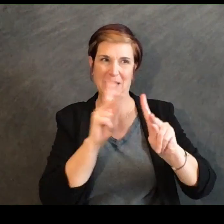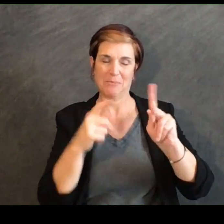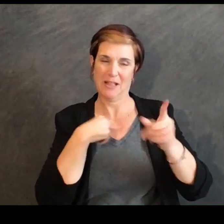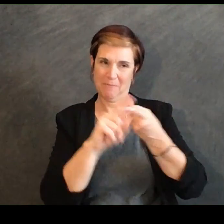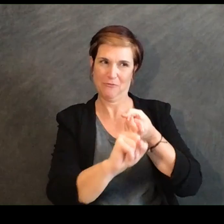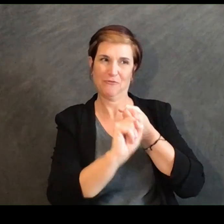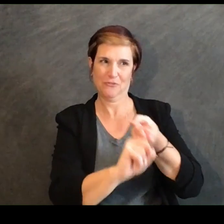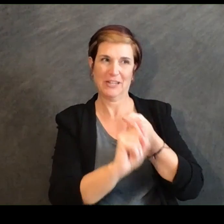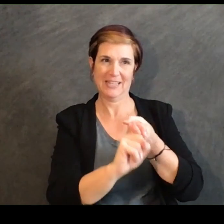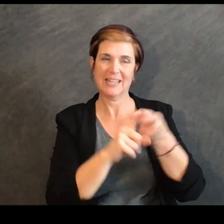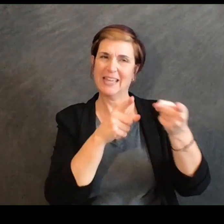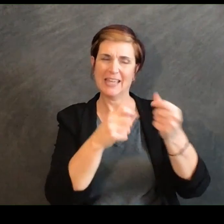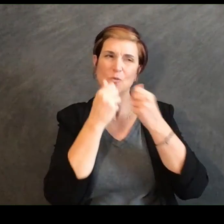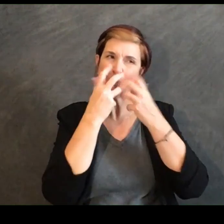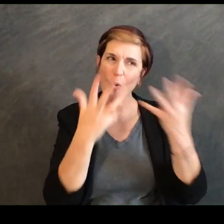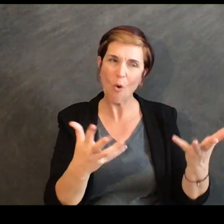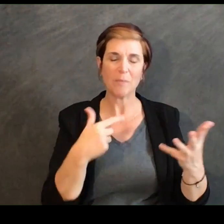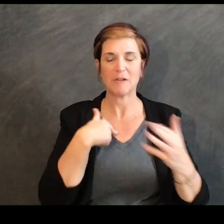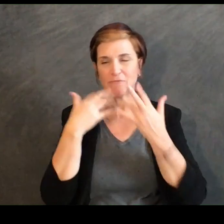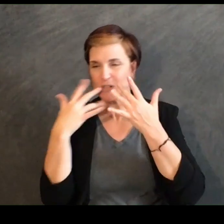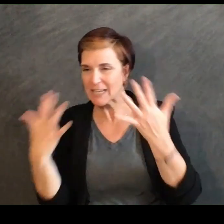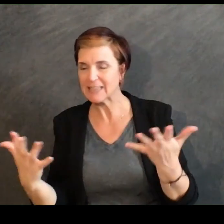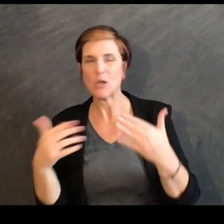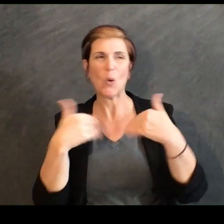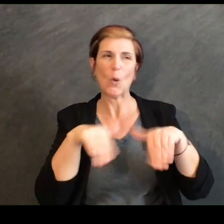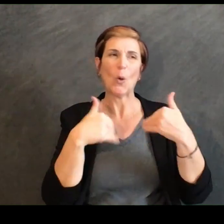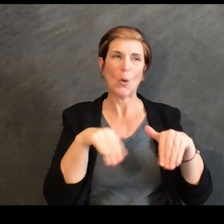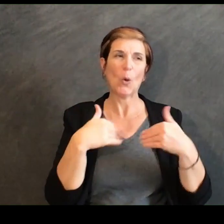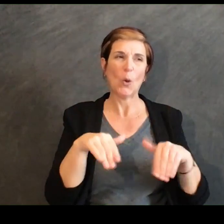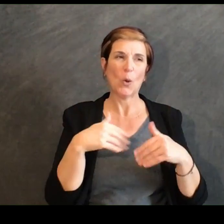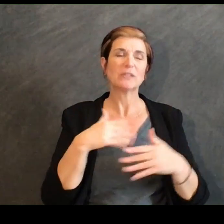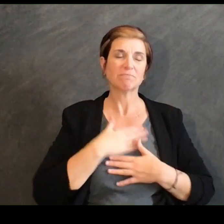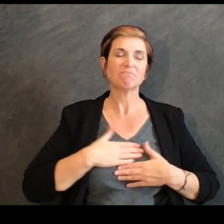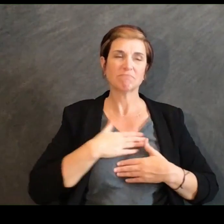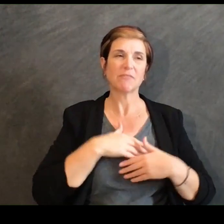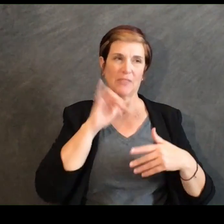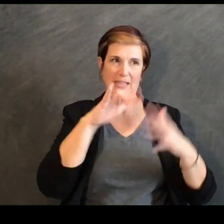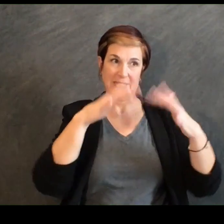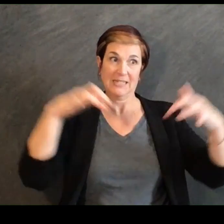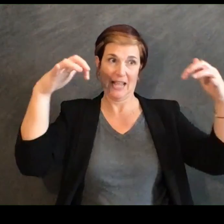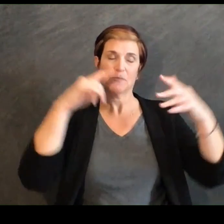warmly as was I in that Stadium I was an incredible event and I loved being with